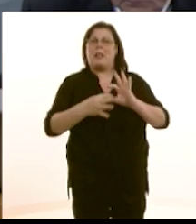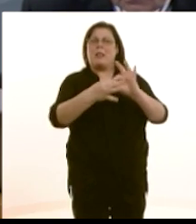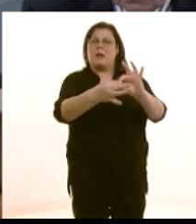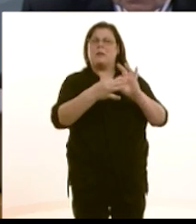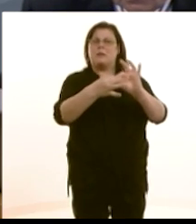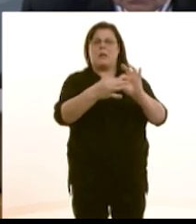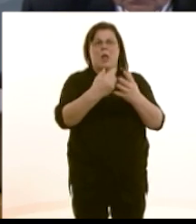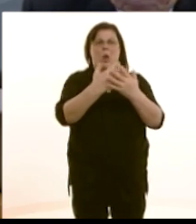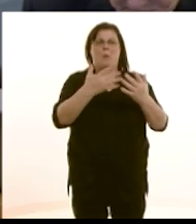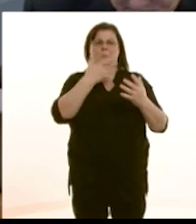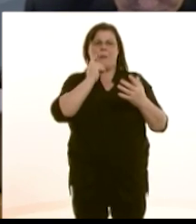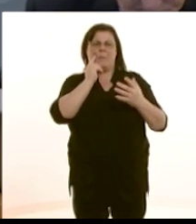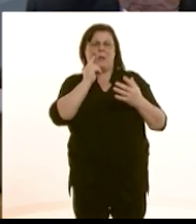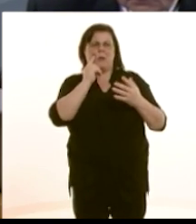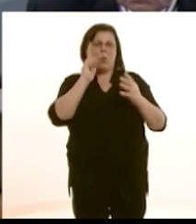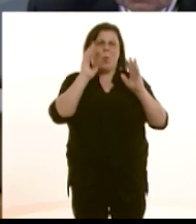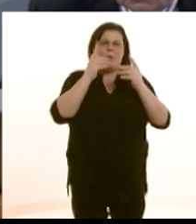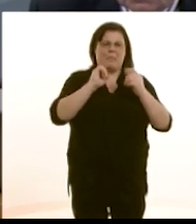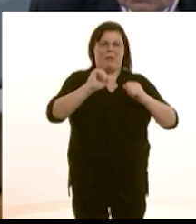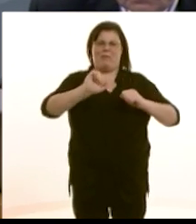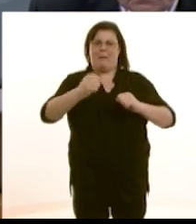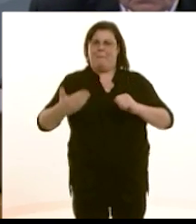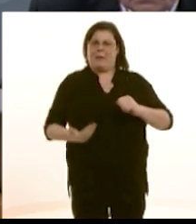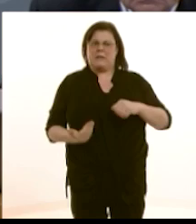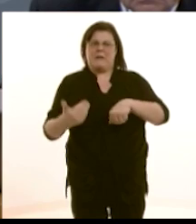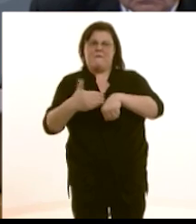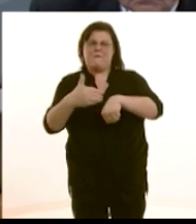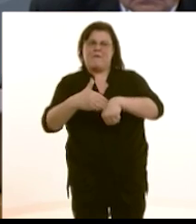will be very concerned about what the knock-on effect will be to their businesses and their